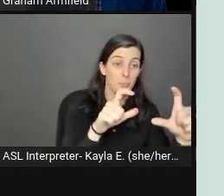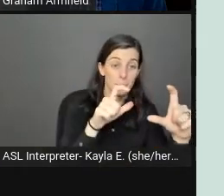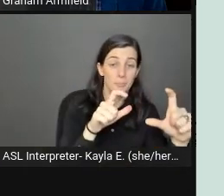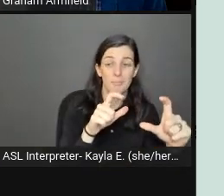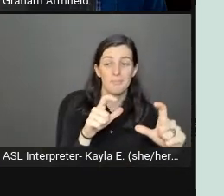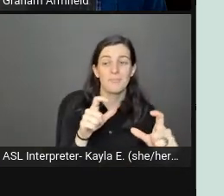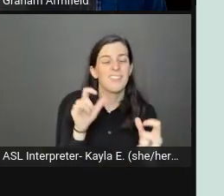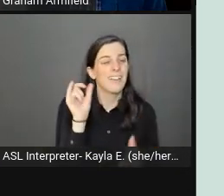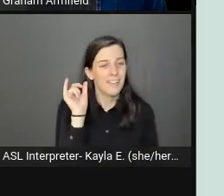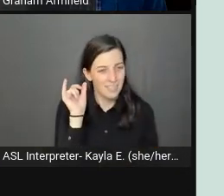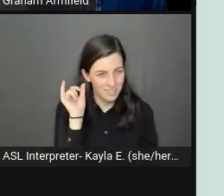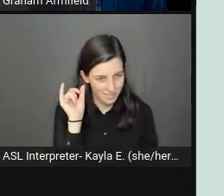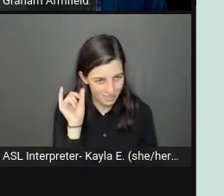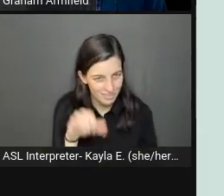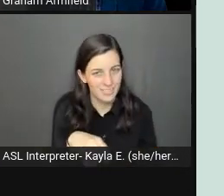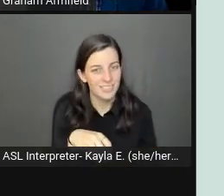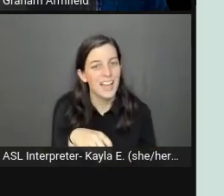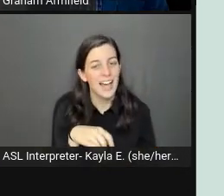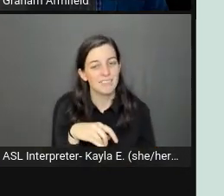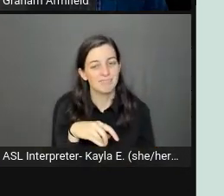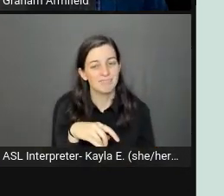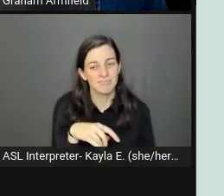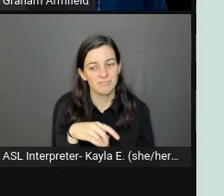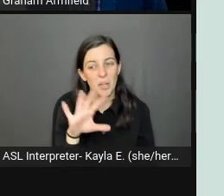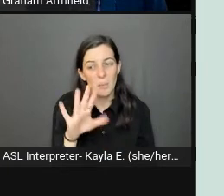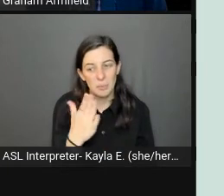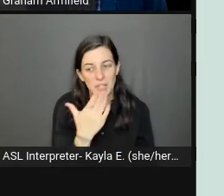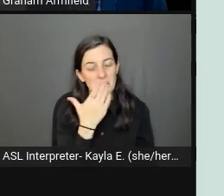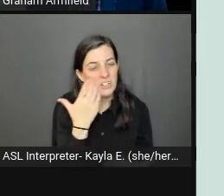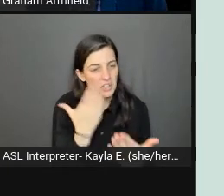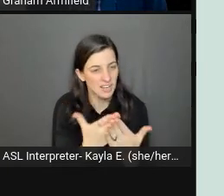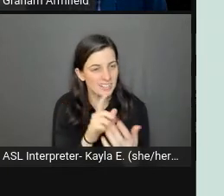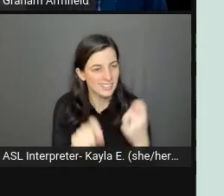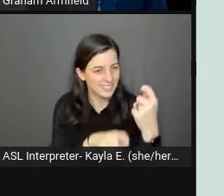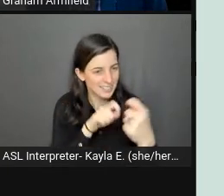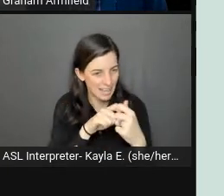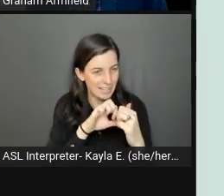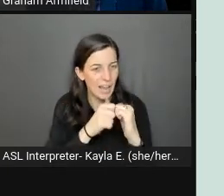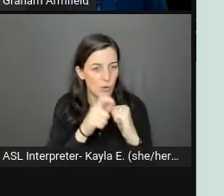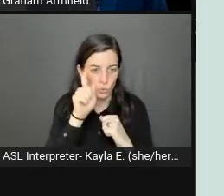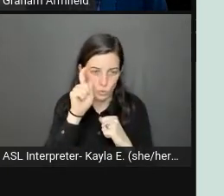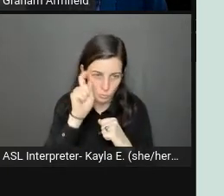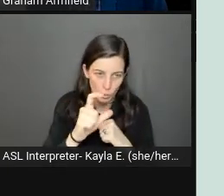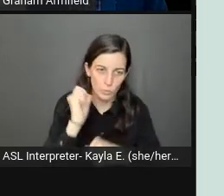That's pretty good. That's exactly how you should build a tab panel to work.